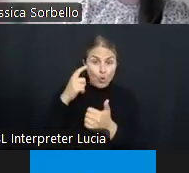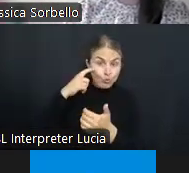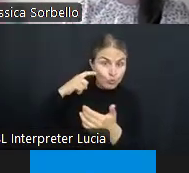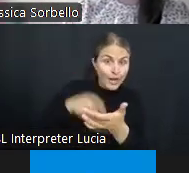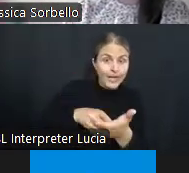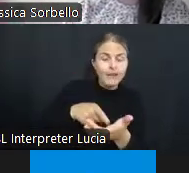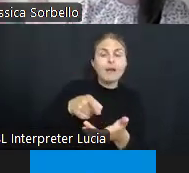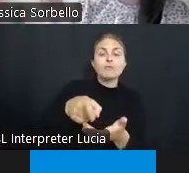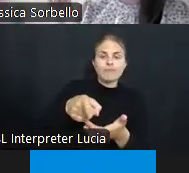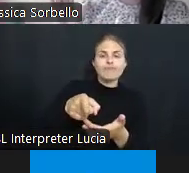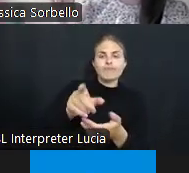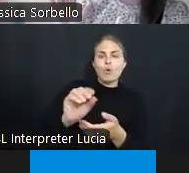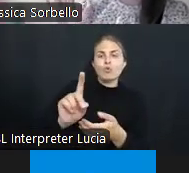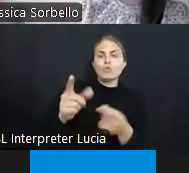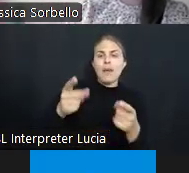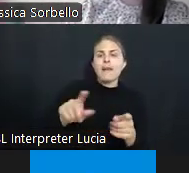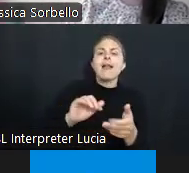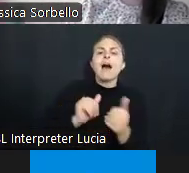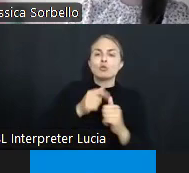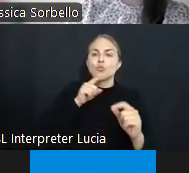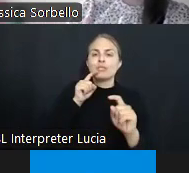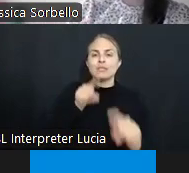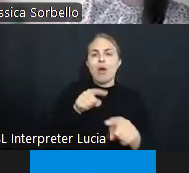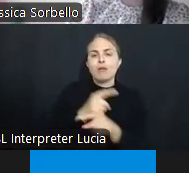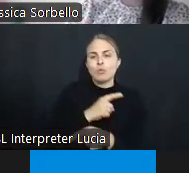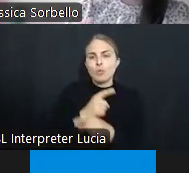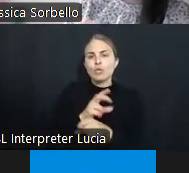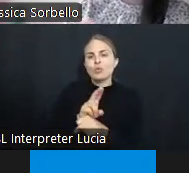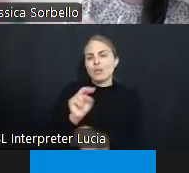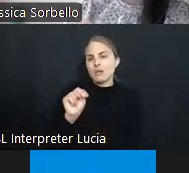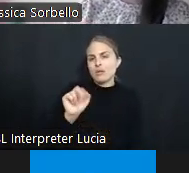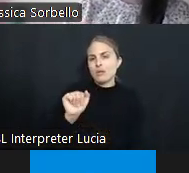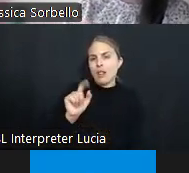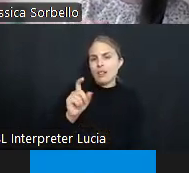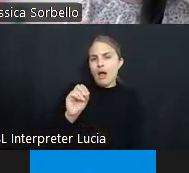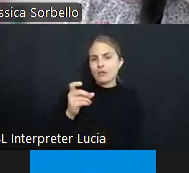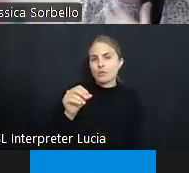because it kind of furthering that idea that I'm not asking